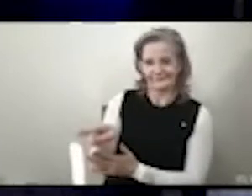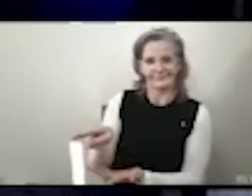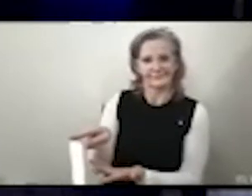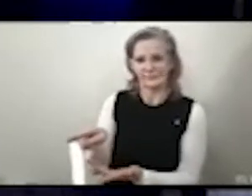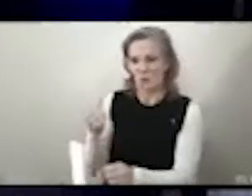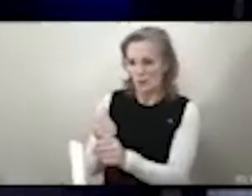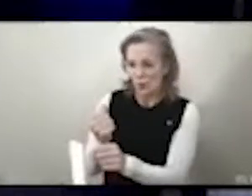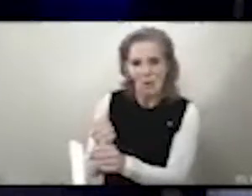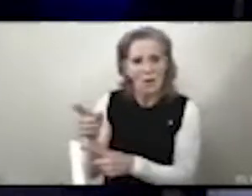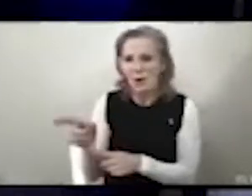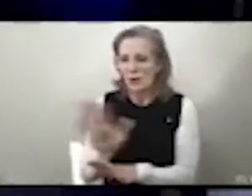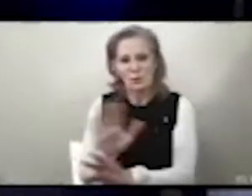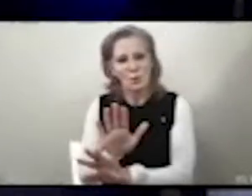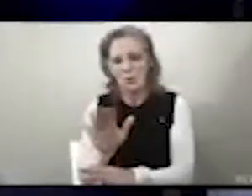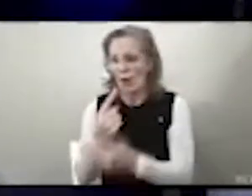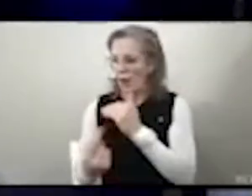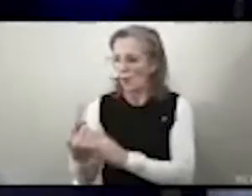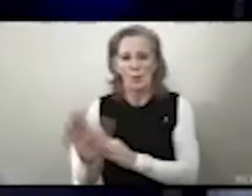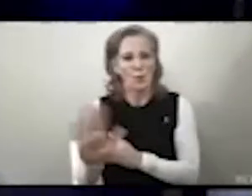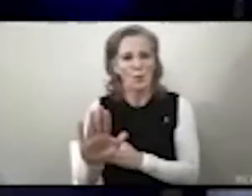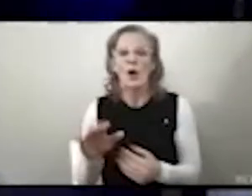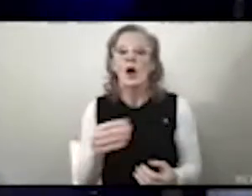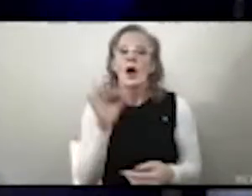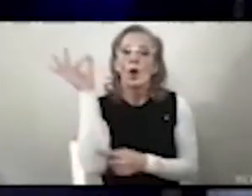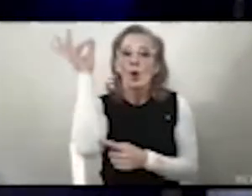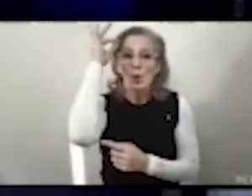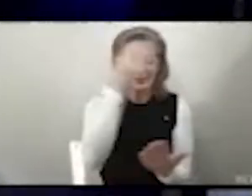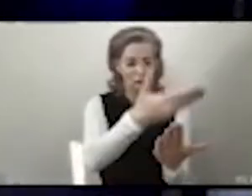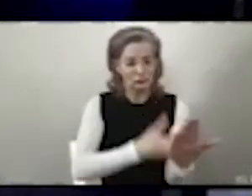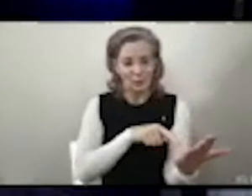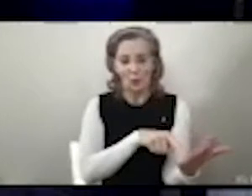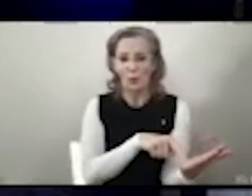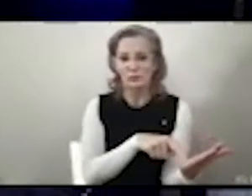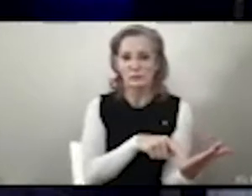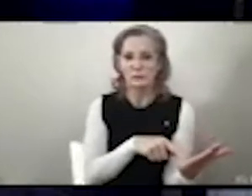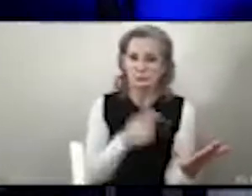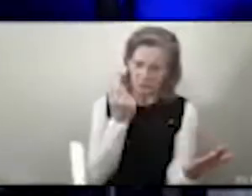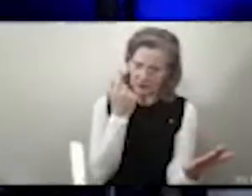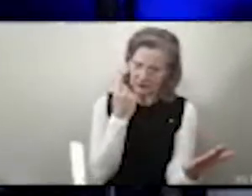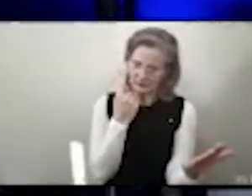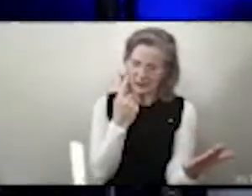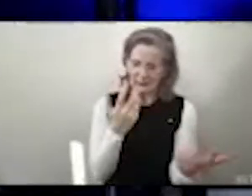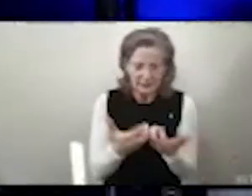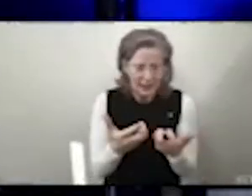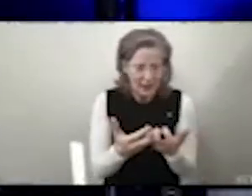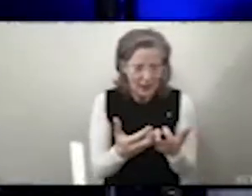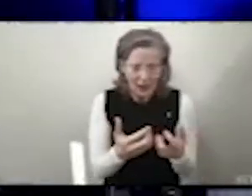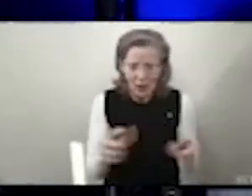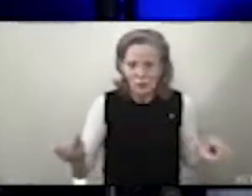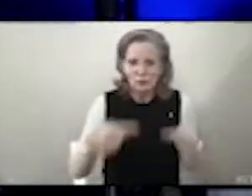work that understanding and responding to challenges effectively requires a collaborative approach working